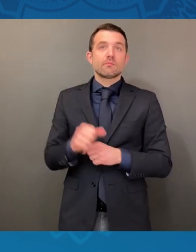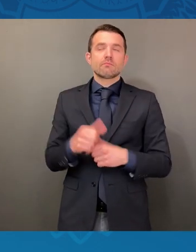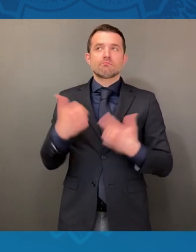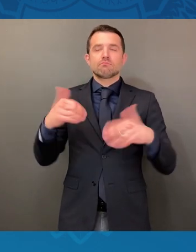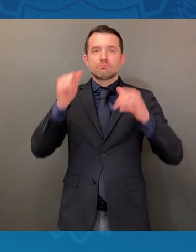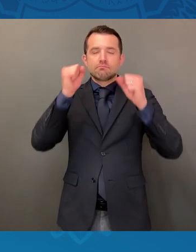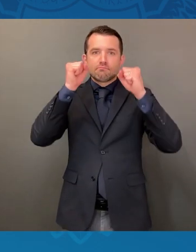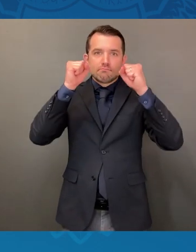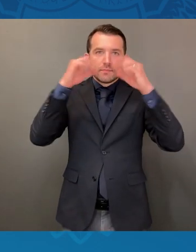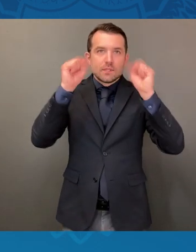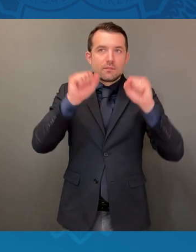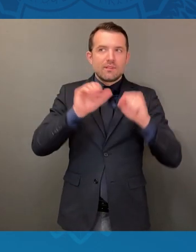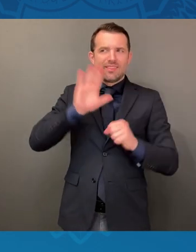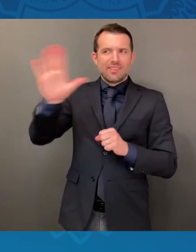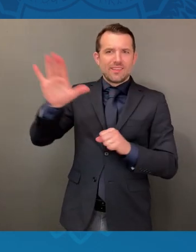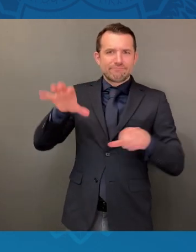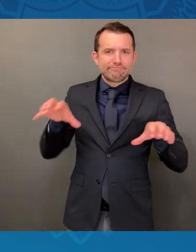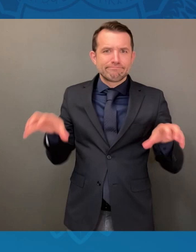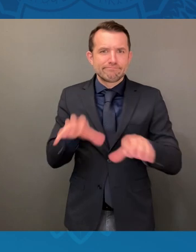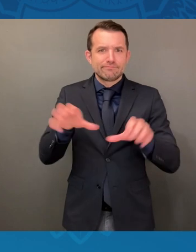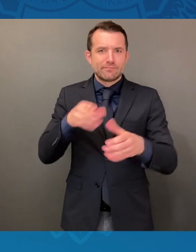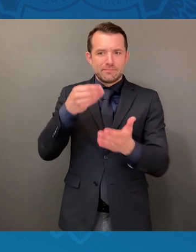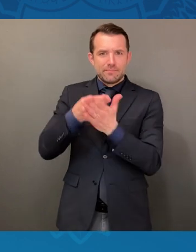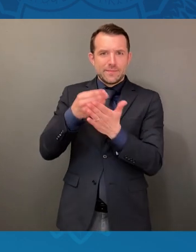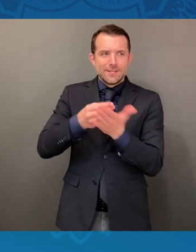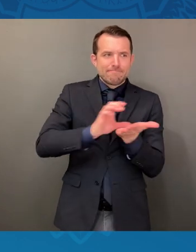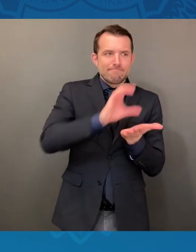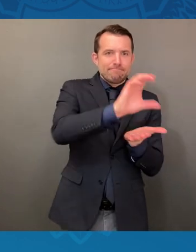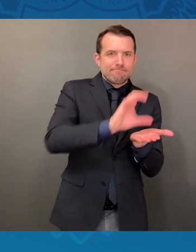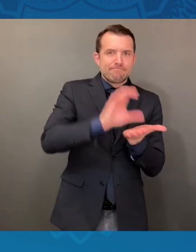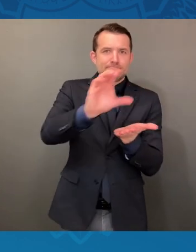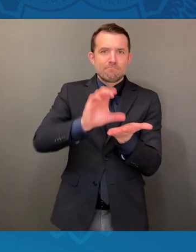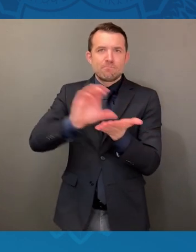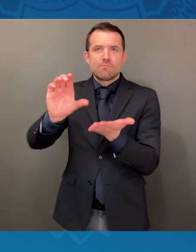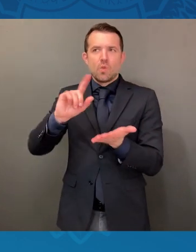to the places that need it the most. And this is just a down payment.